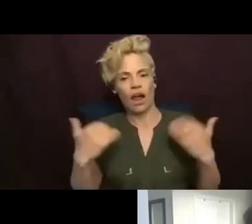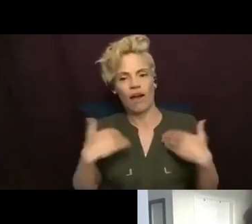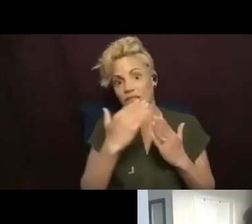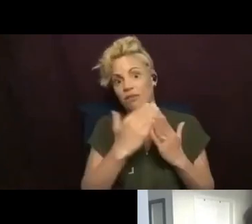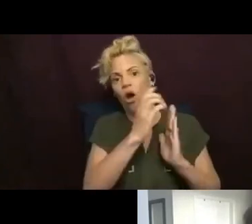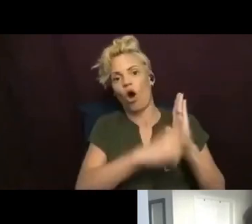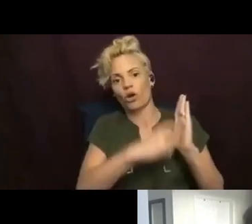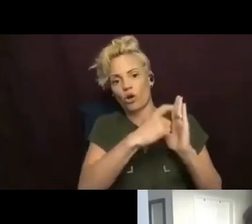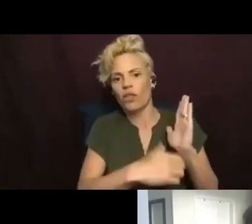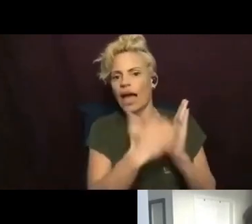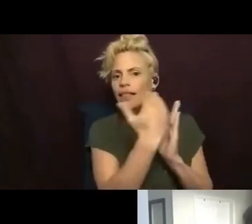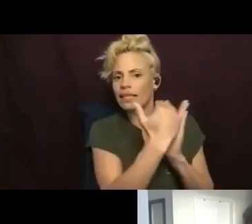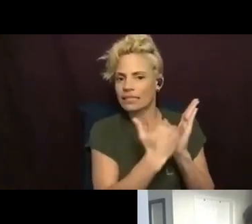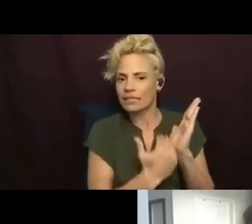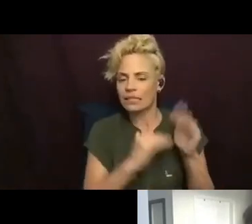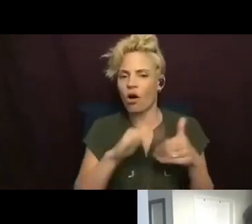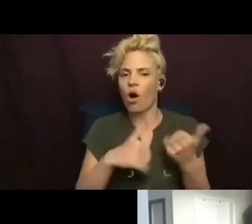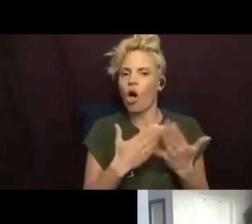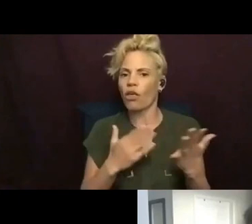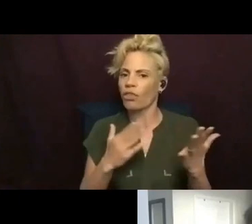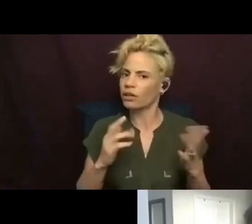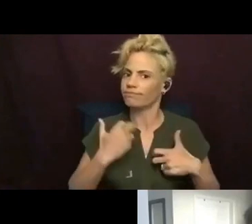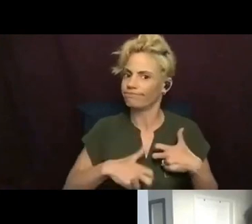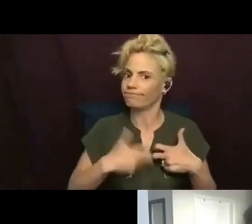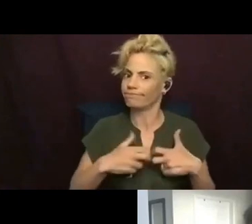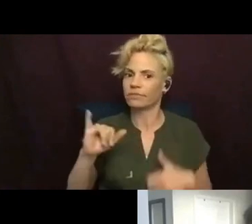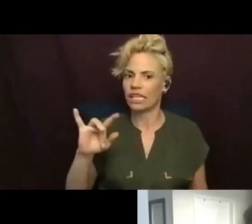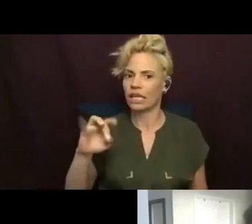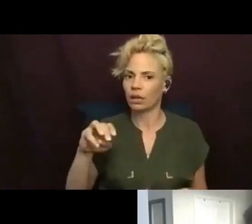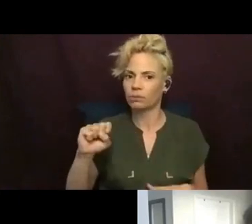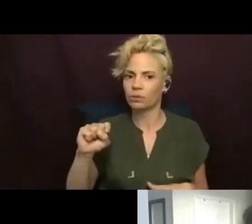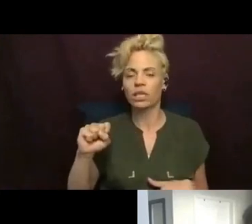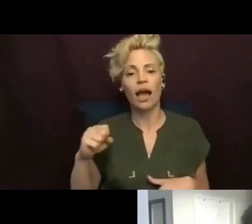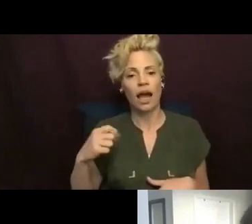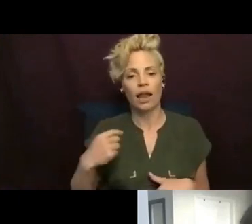and I would encourage people to not be overly sensitive